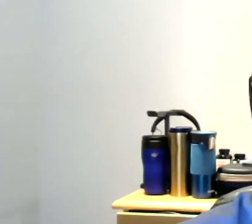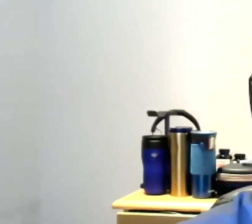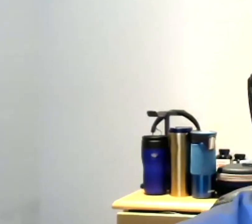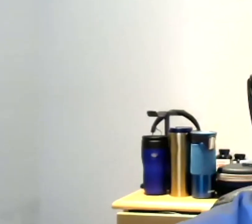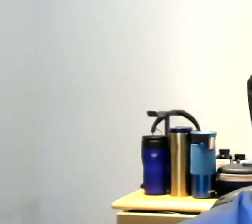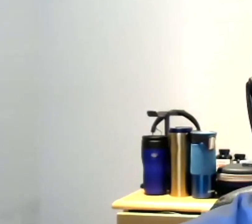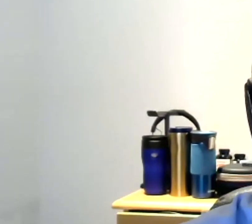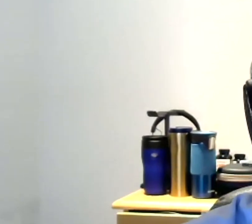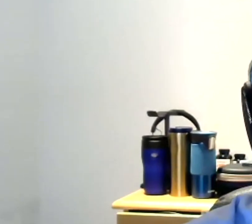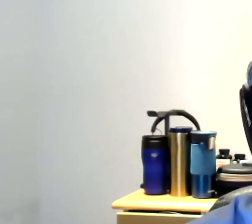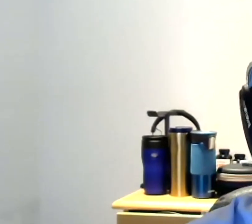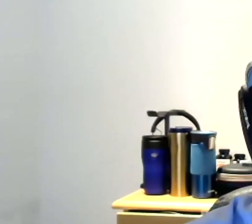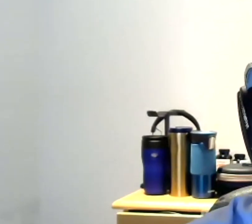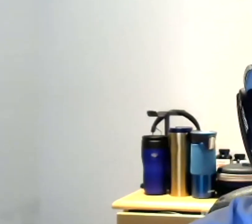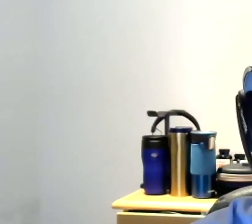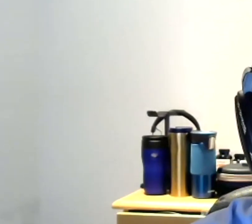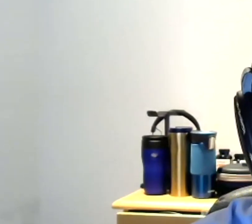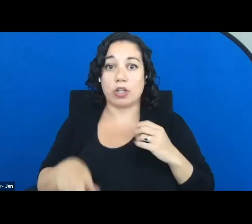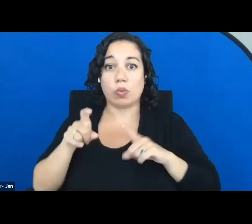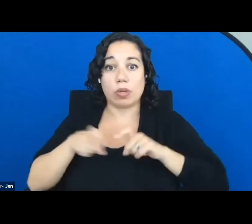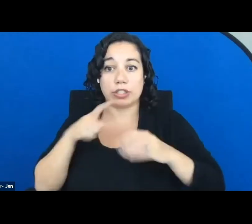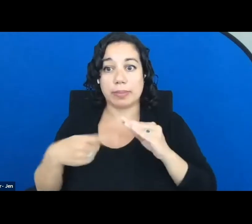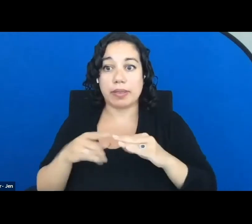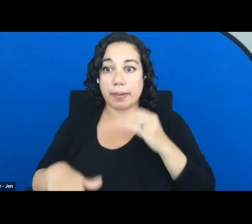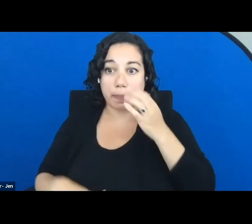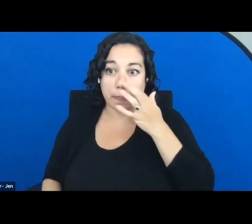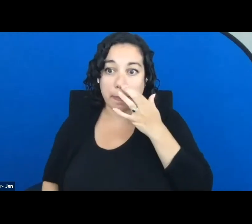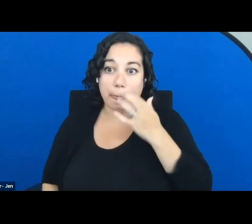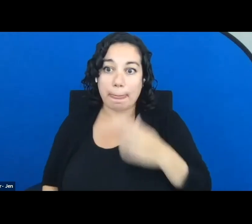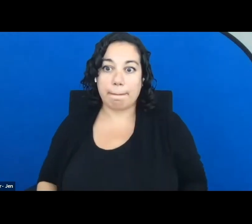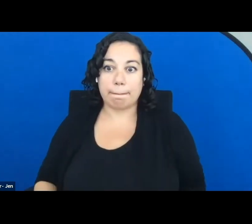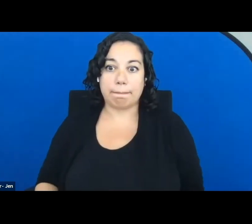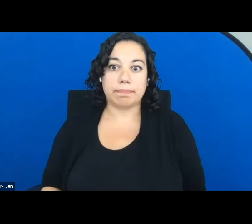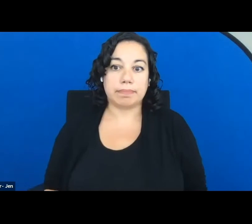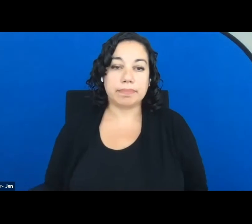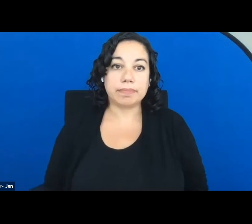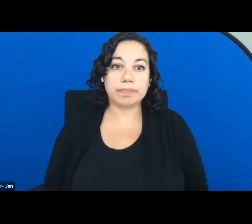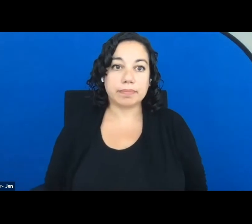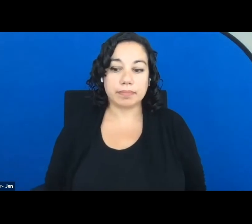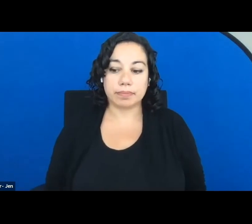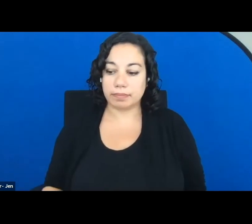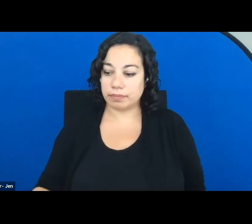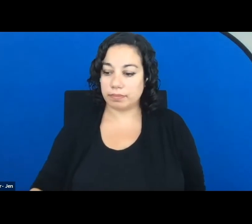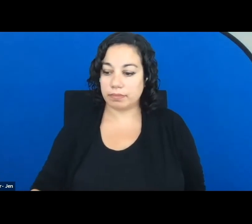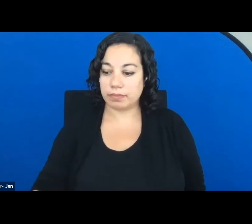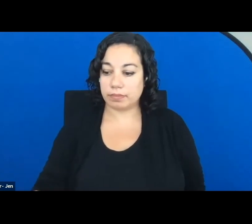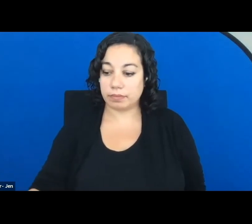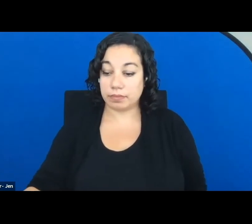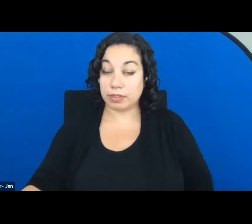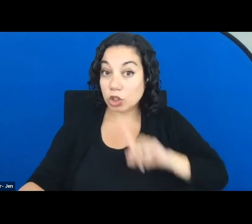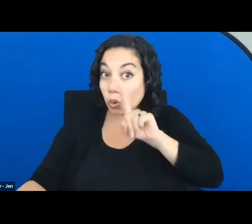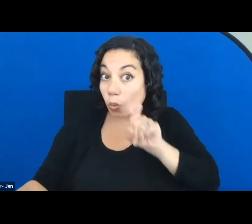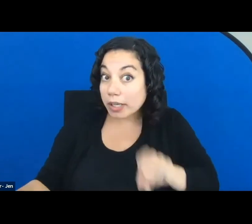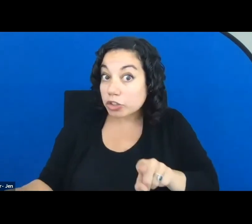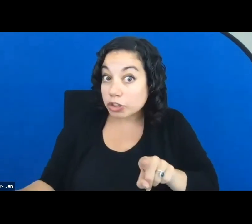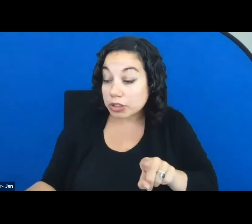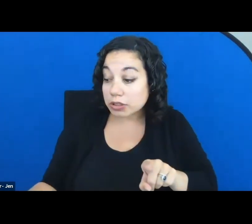happy to take any questions on that. SCHAFFNER: Are there any questions for Russ?